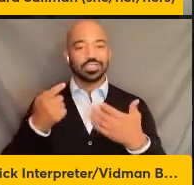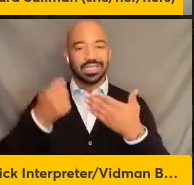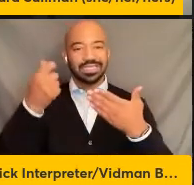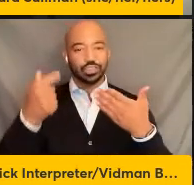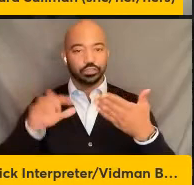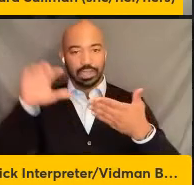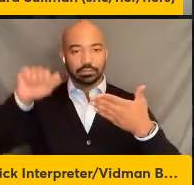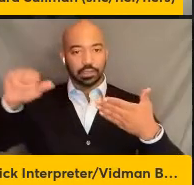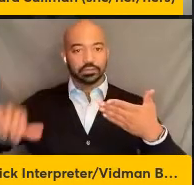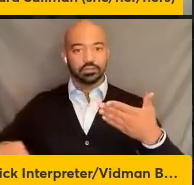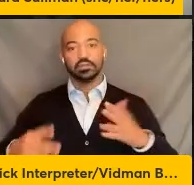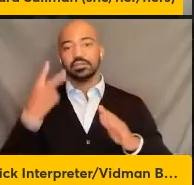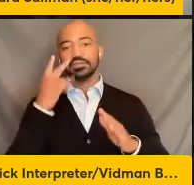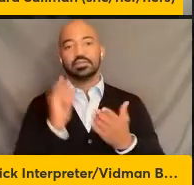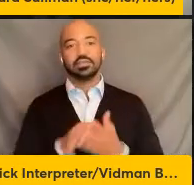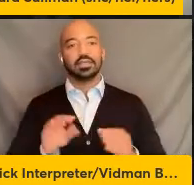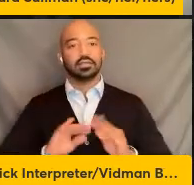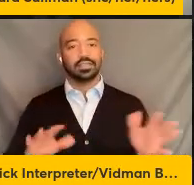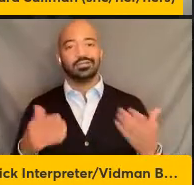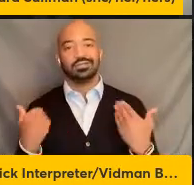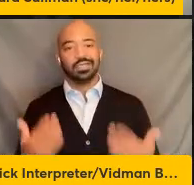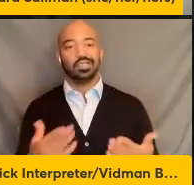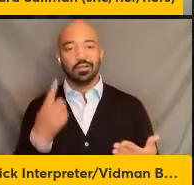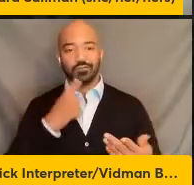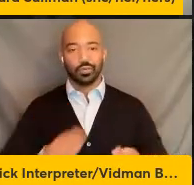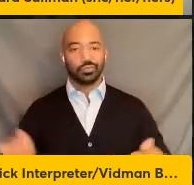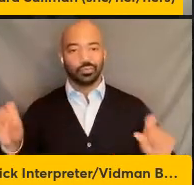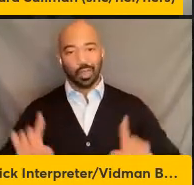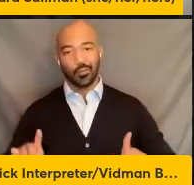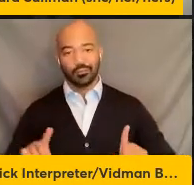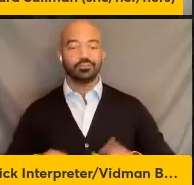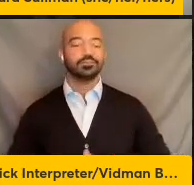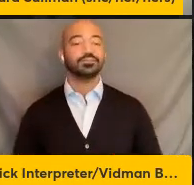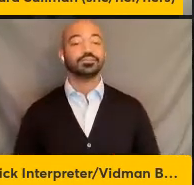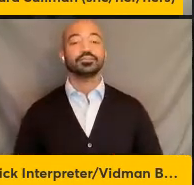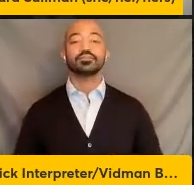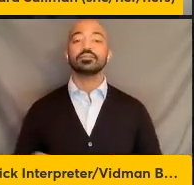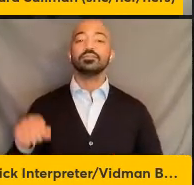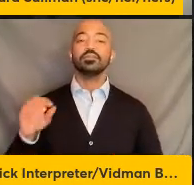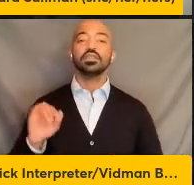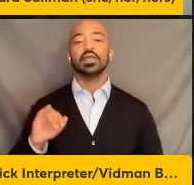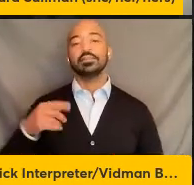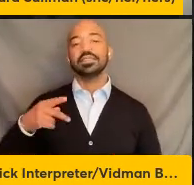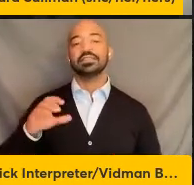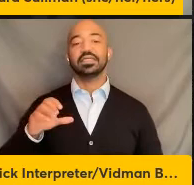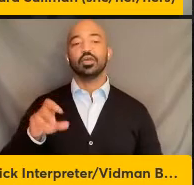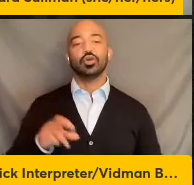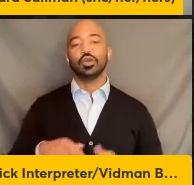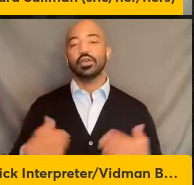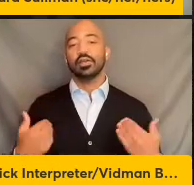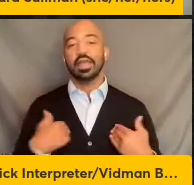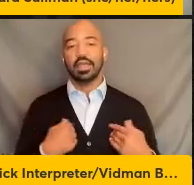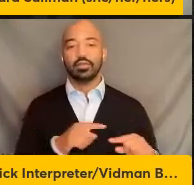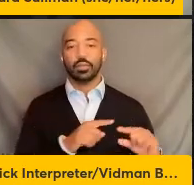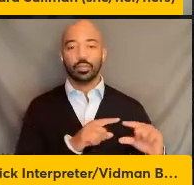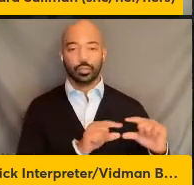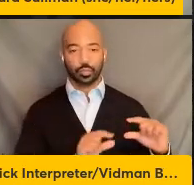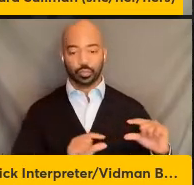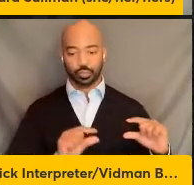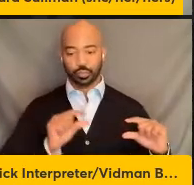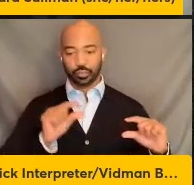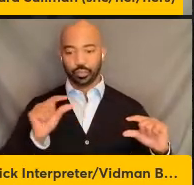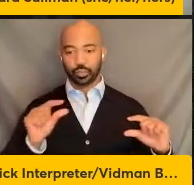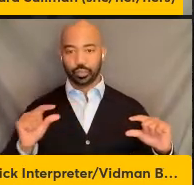depicted here in this job where I PCR amplify the region around the edits. And you can see that some of them have very clear